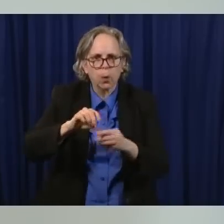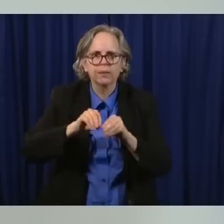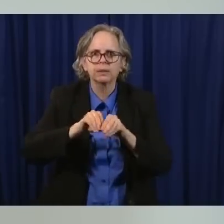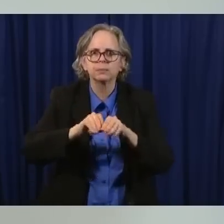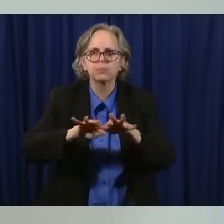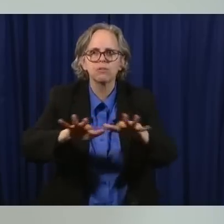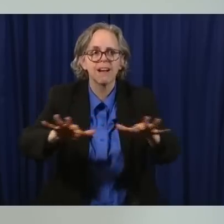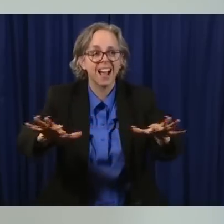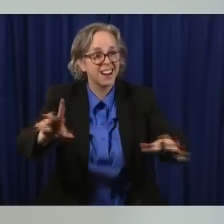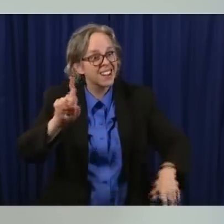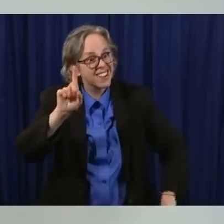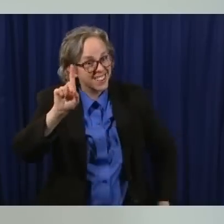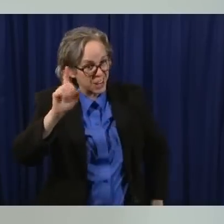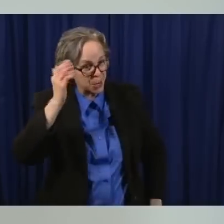THOSE POLICIES AND PRACTICES